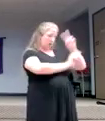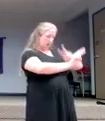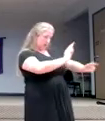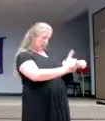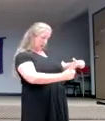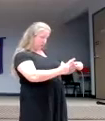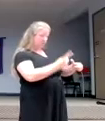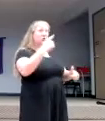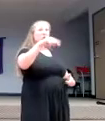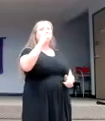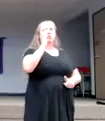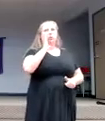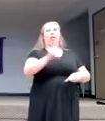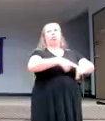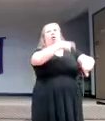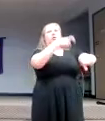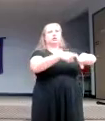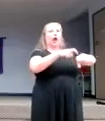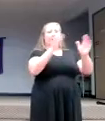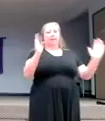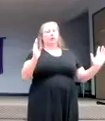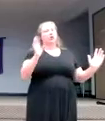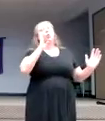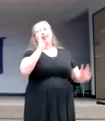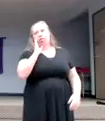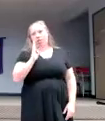there is a long time in between and there will be. The street work is probably gonna take